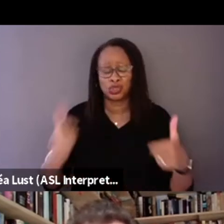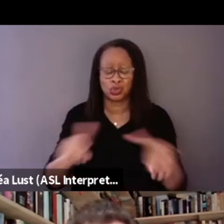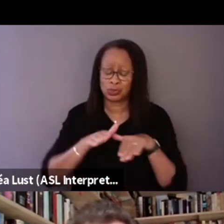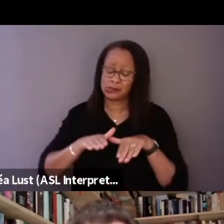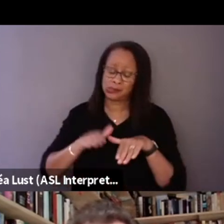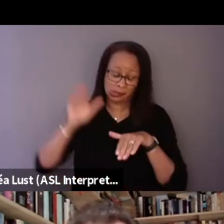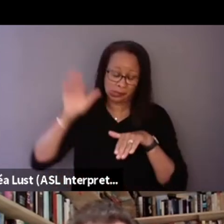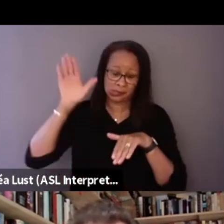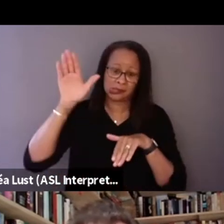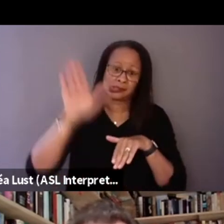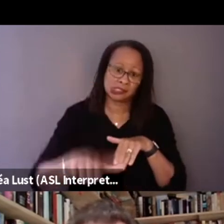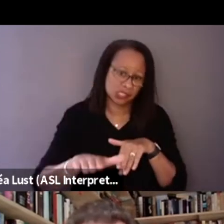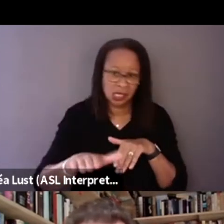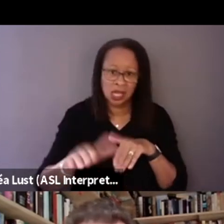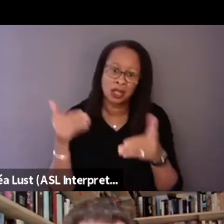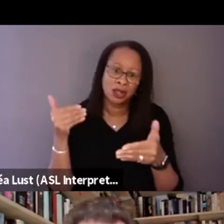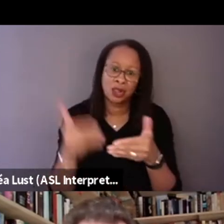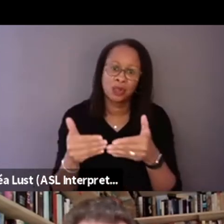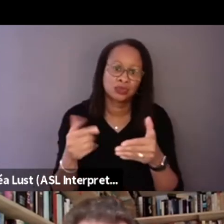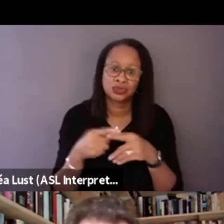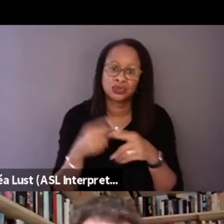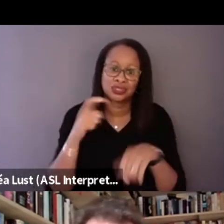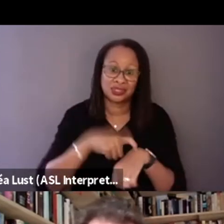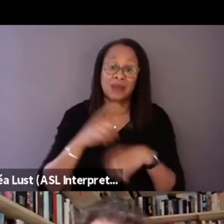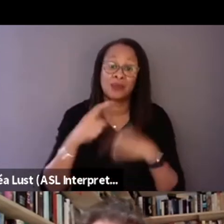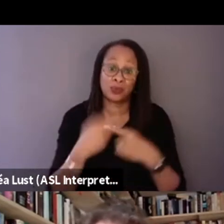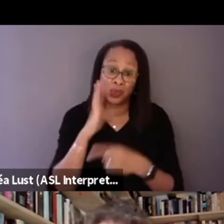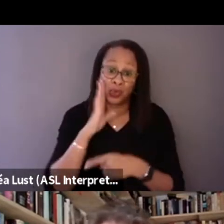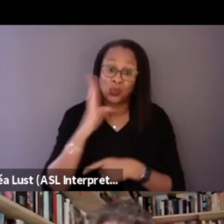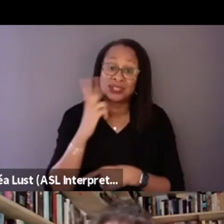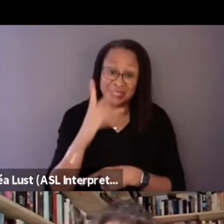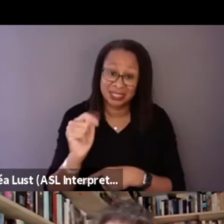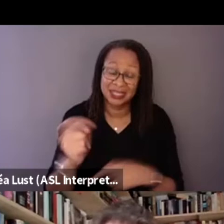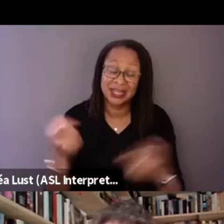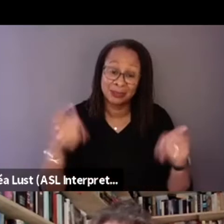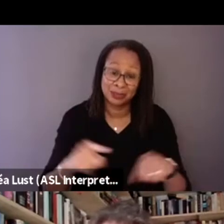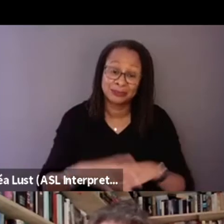to the time when everybody has access to healthcare,